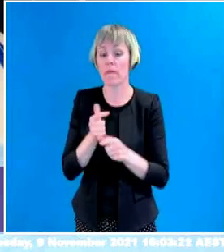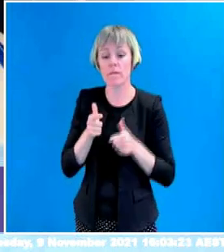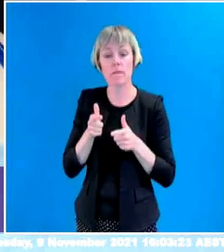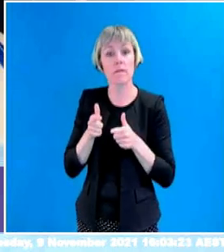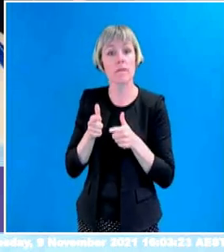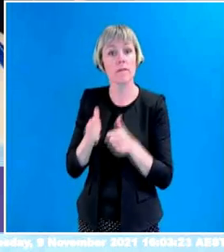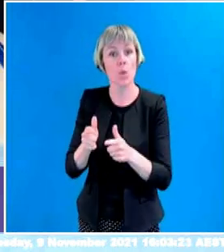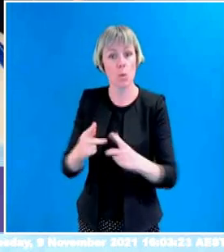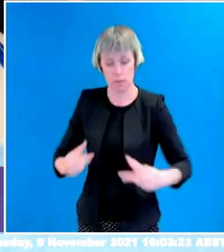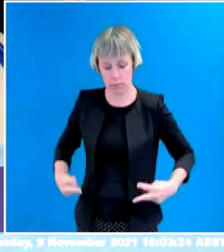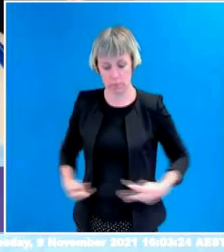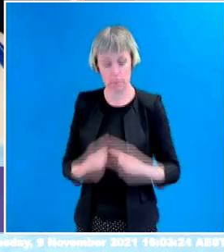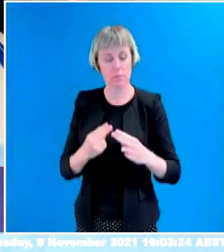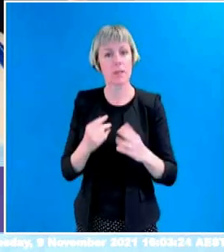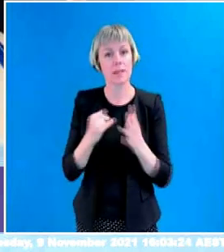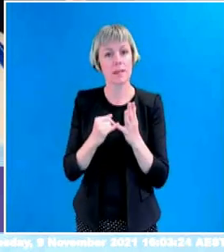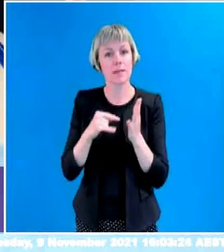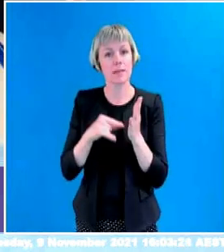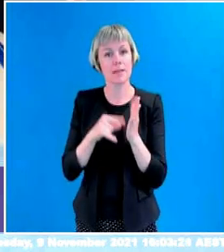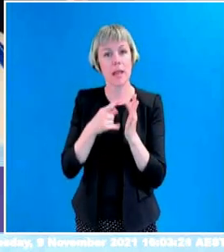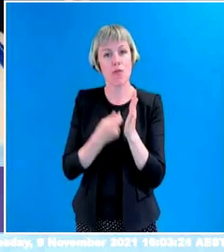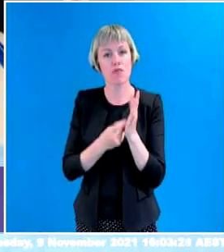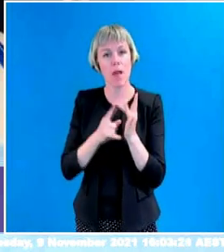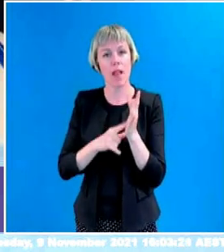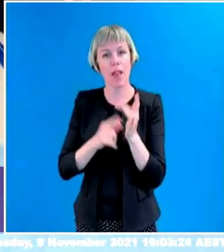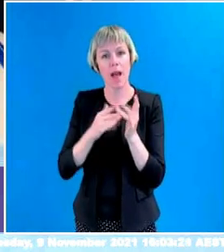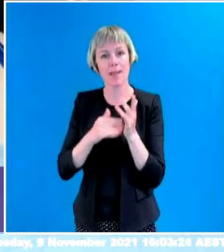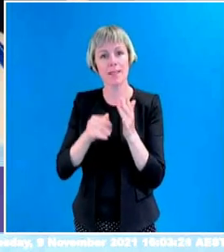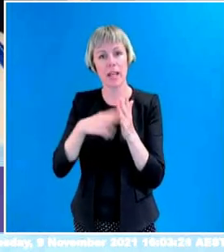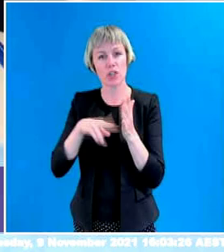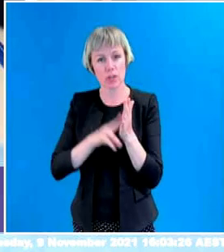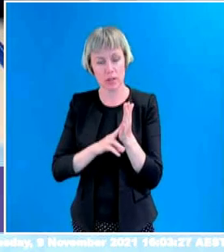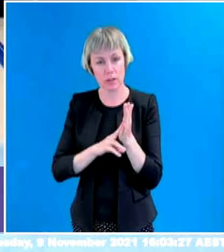2013 appearance, we provided some funding for an annual report to be